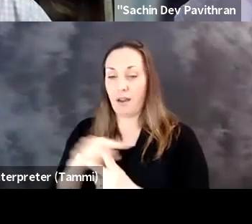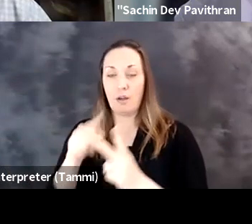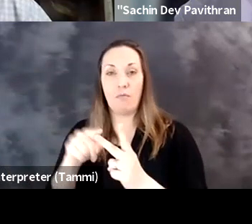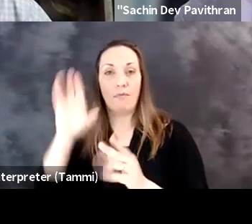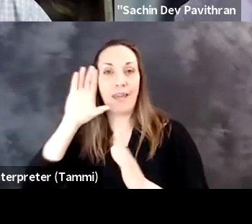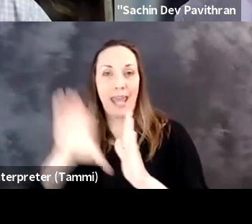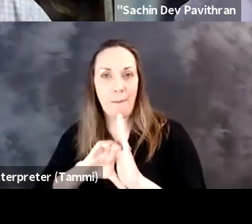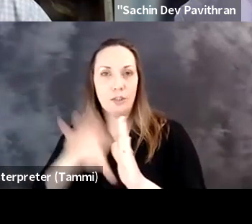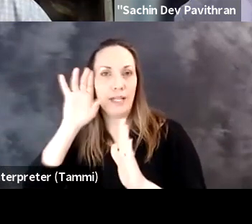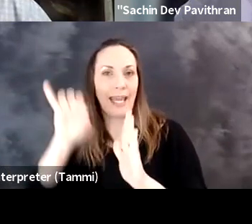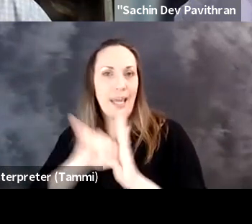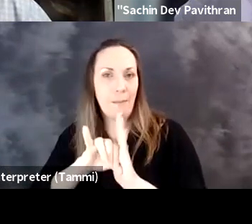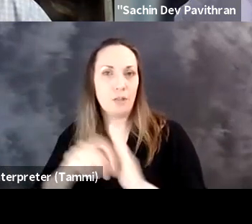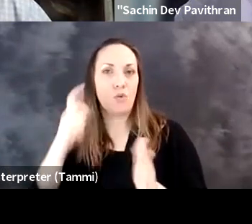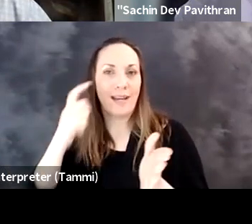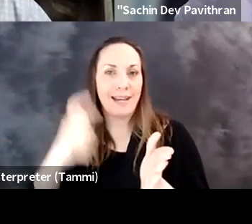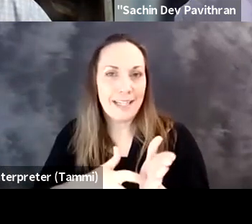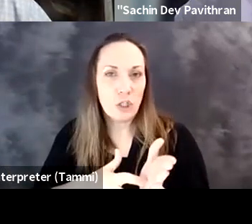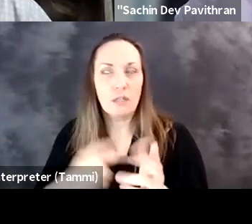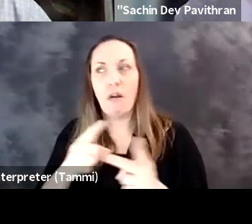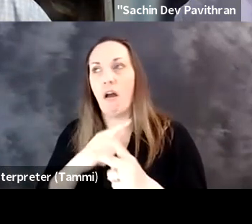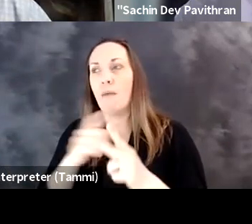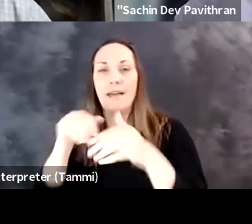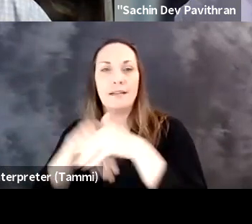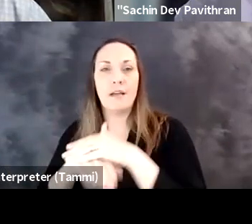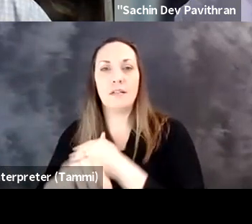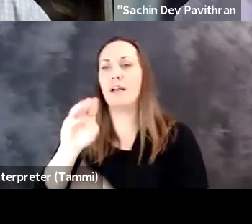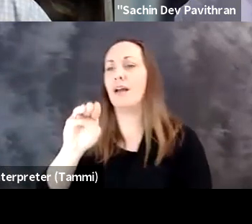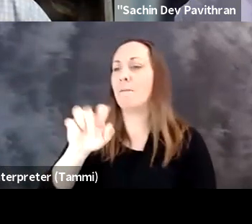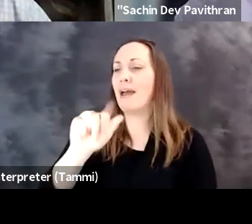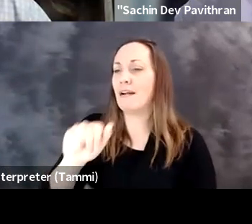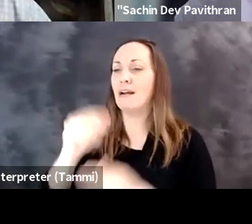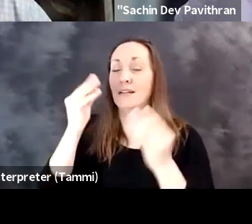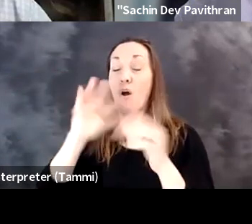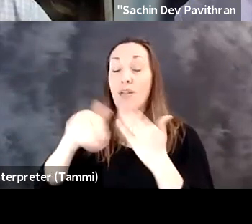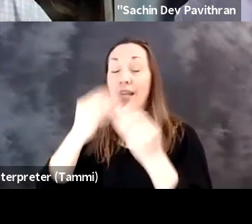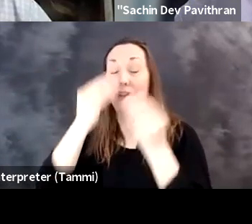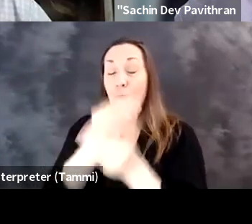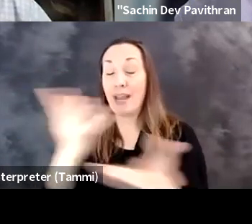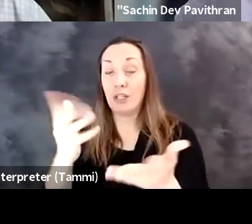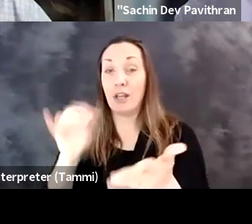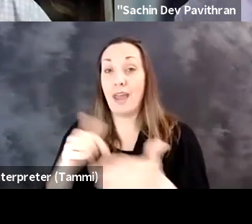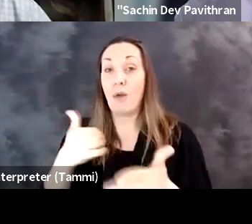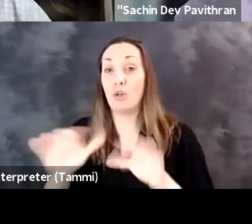And I think that also using the AI, the image recognition, and all of this stuff to add accessibility meta data to all of